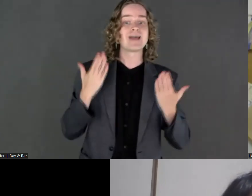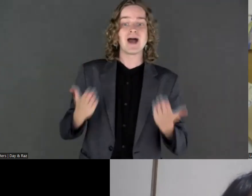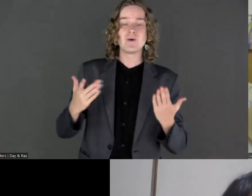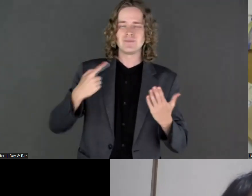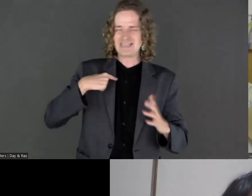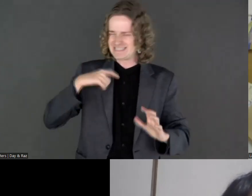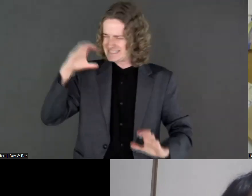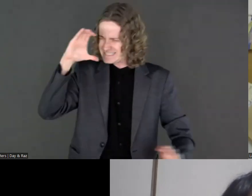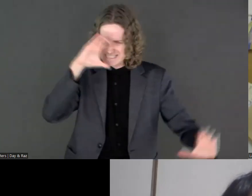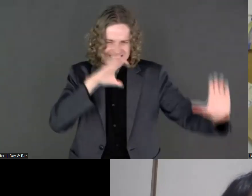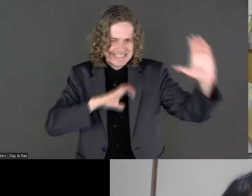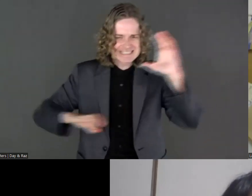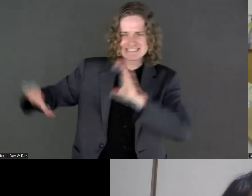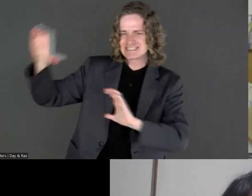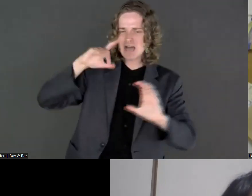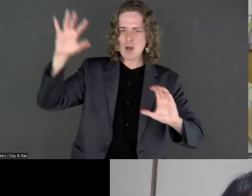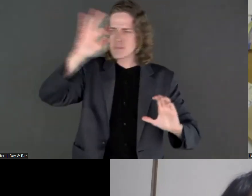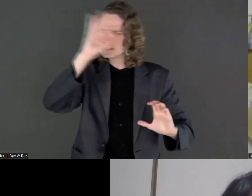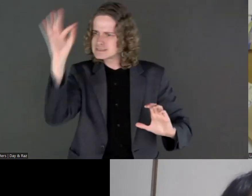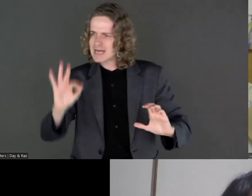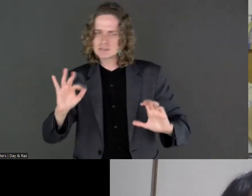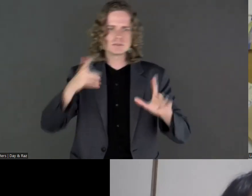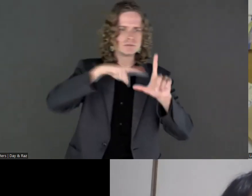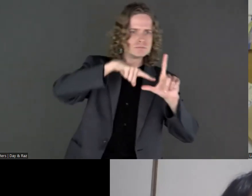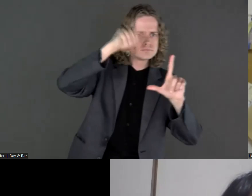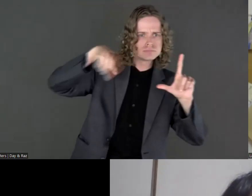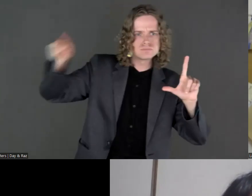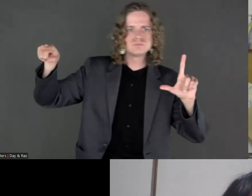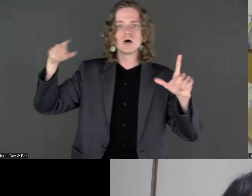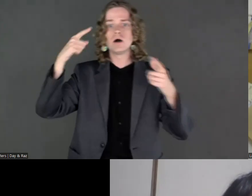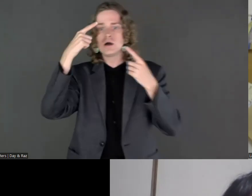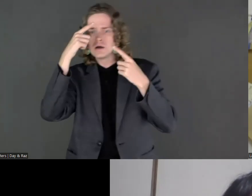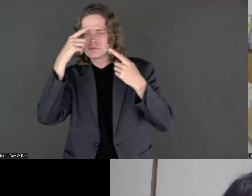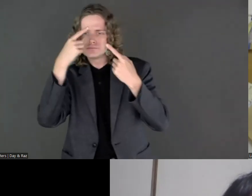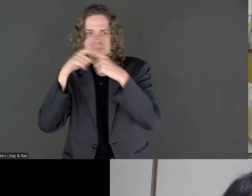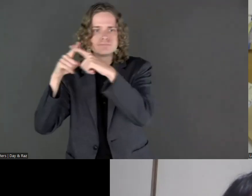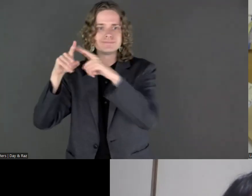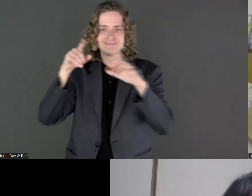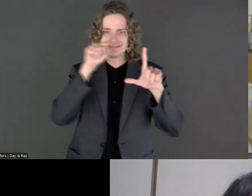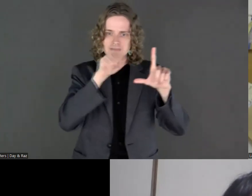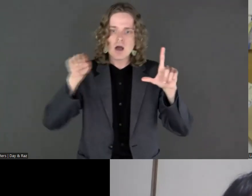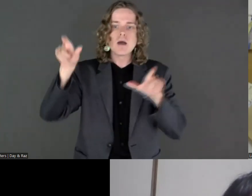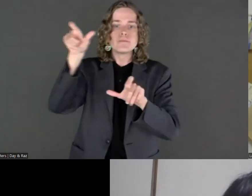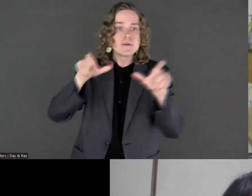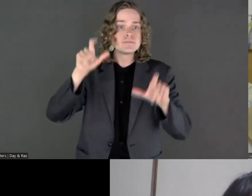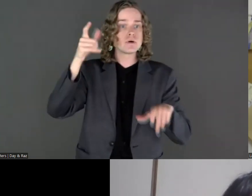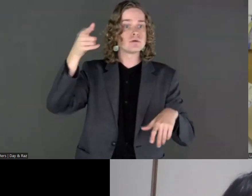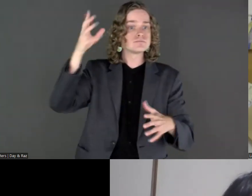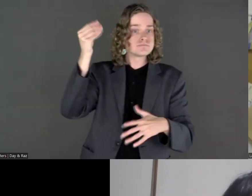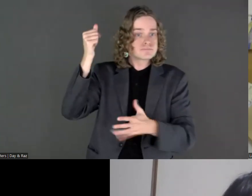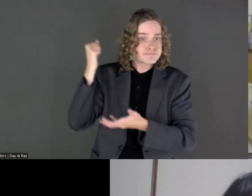donors or and the those who provide humanitarian assistance. We don't know how how many people were